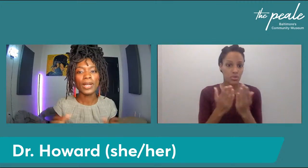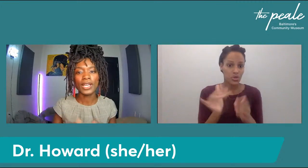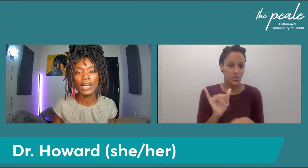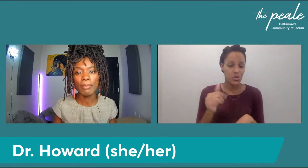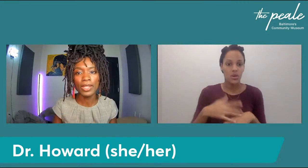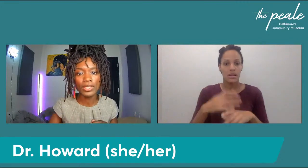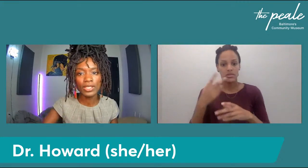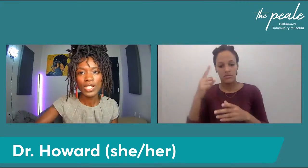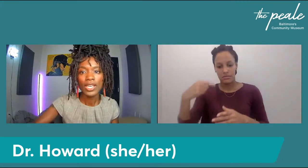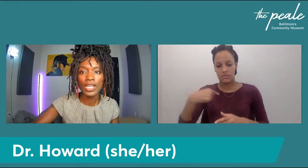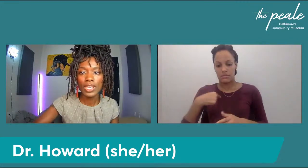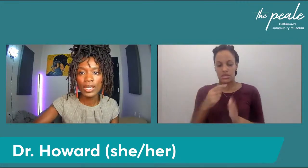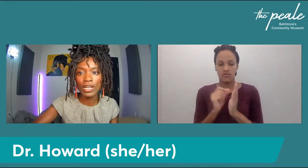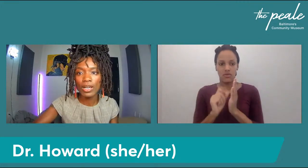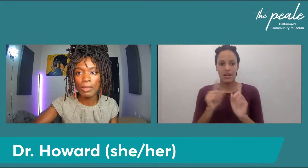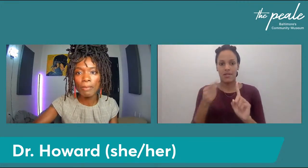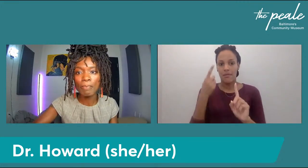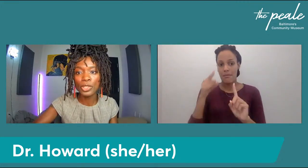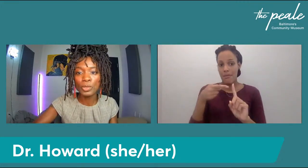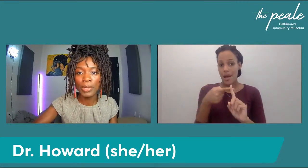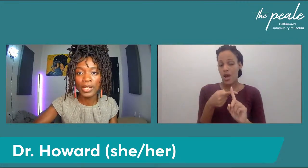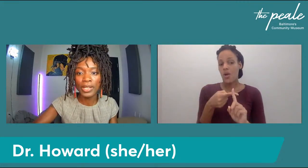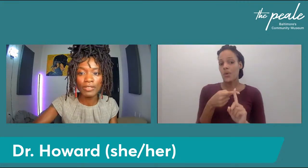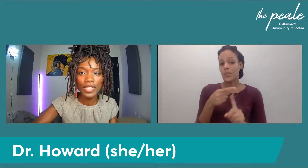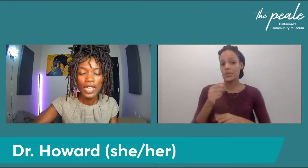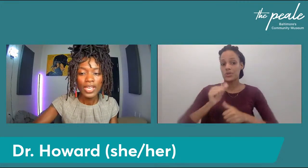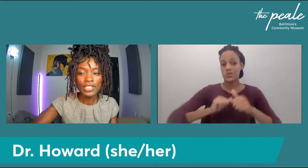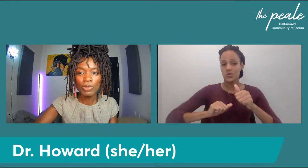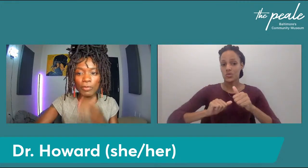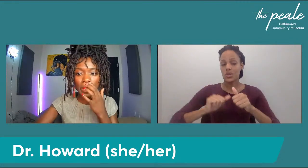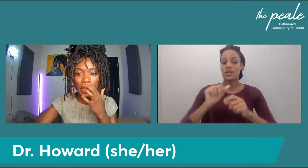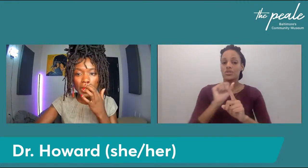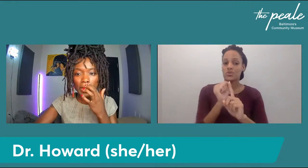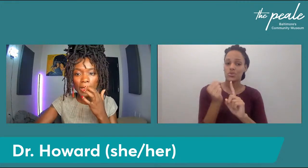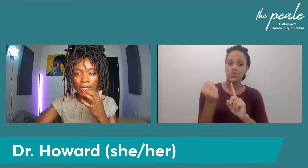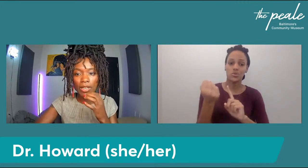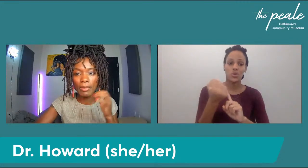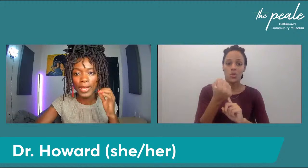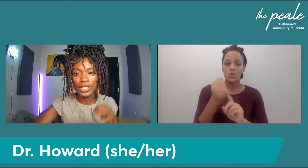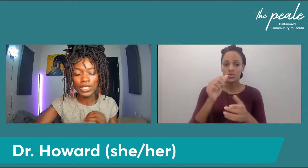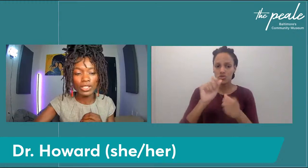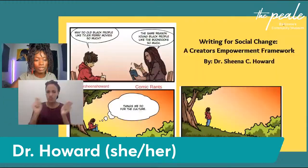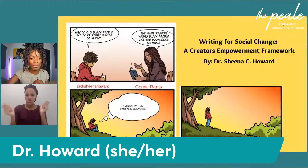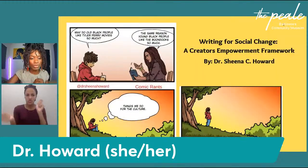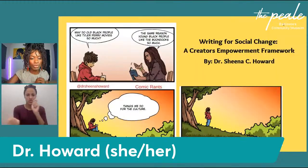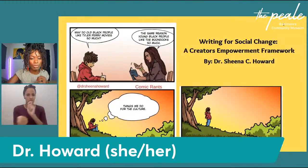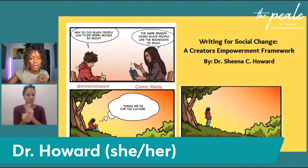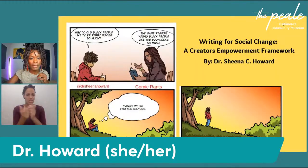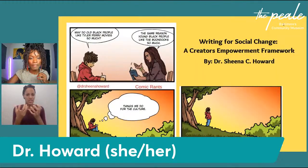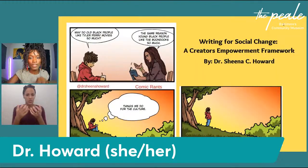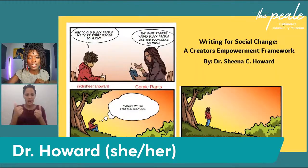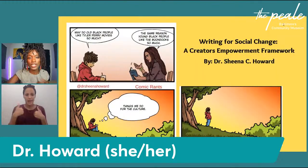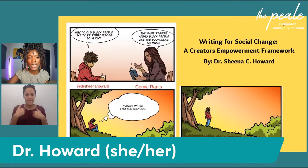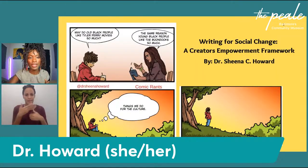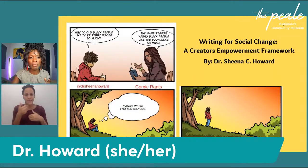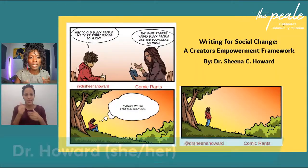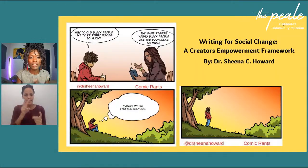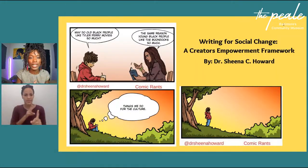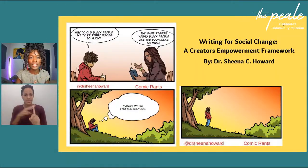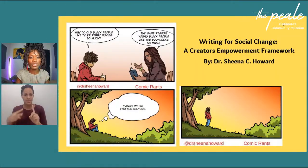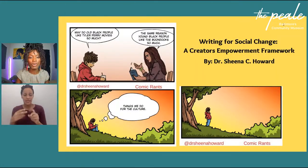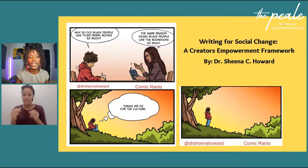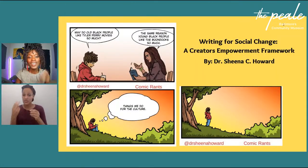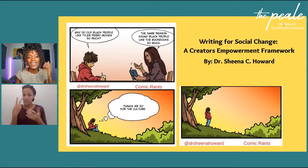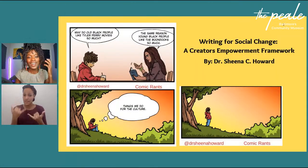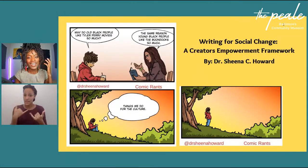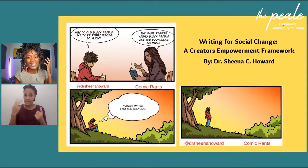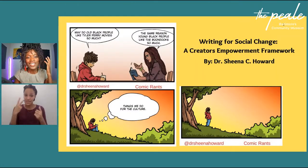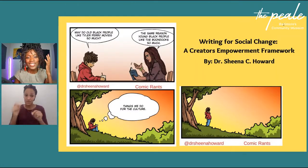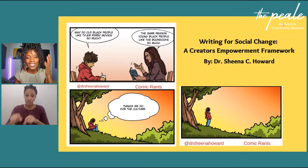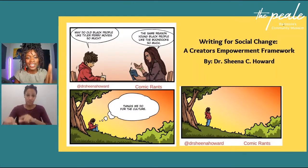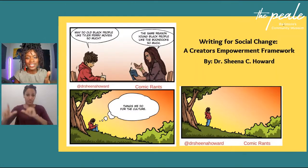my comments in perspective. And so if we can actually go to my first slide, that'd be great.